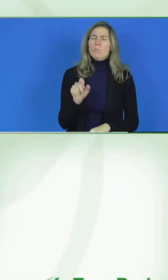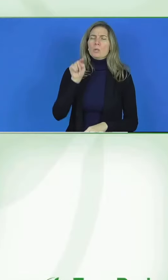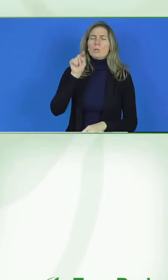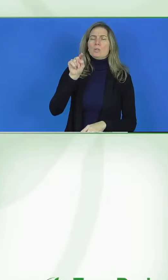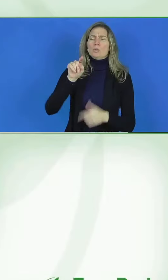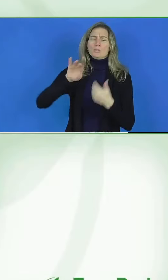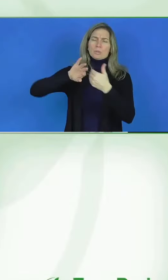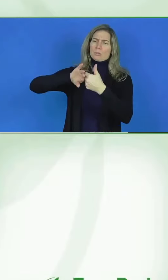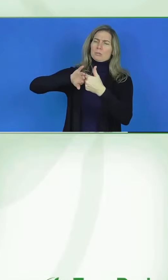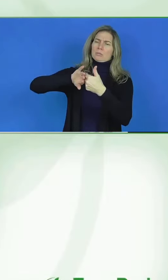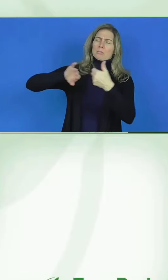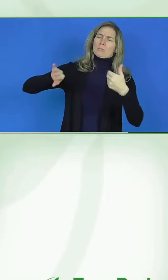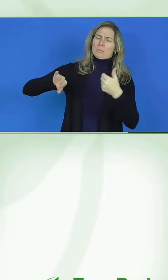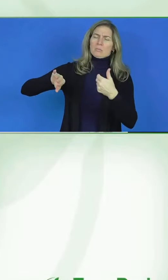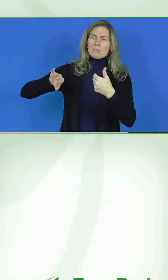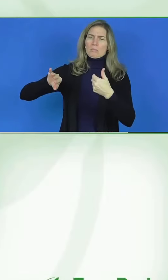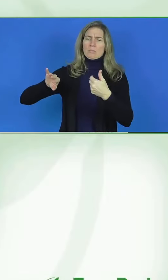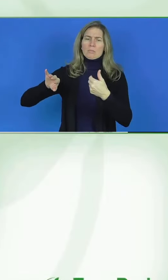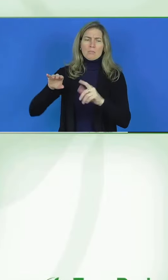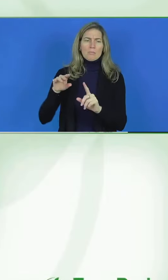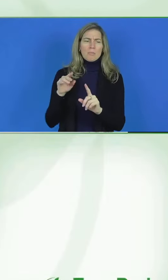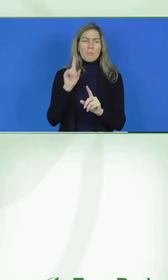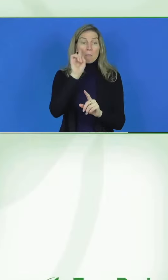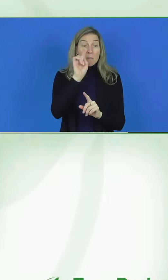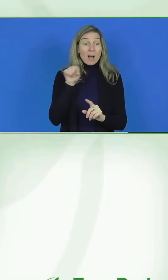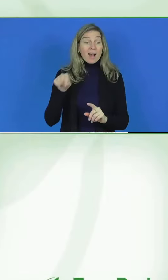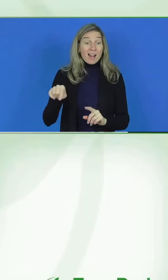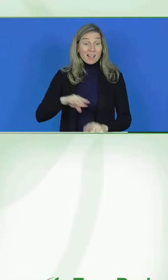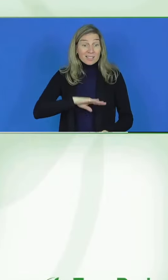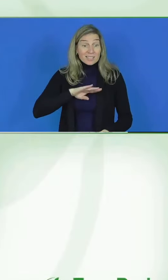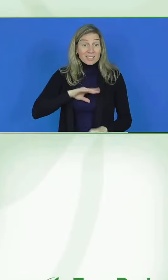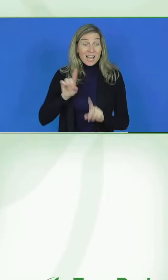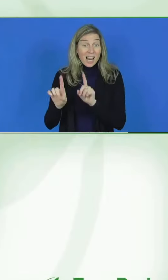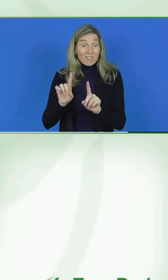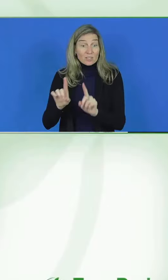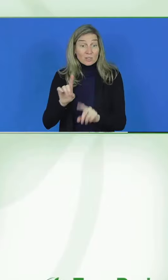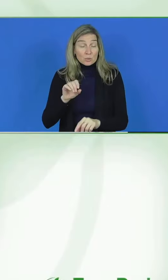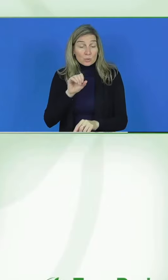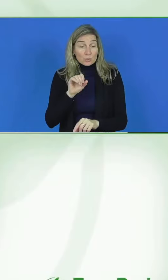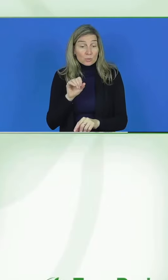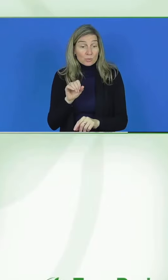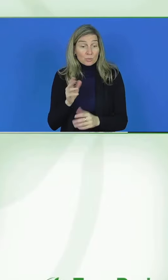And Charlie was an 11-year-old child at the time, so that was a